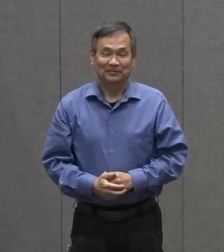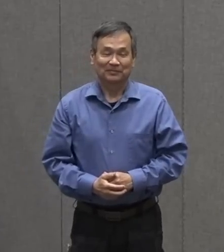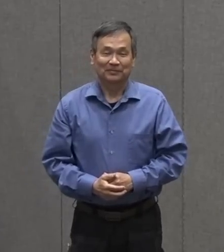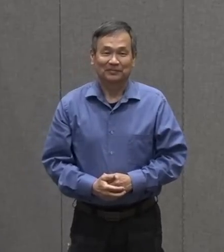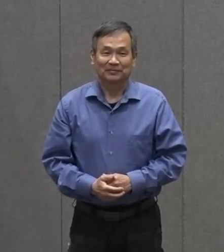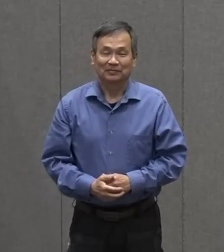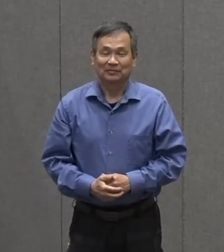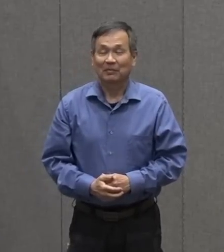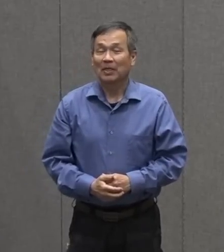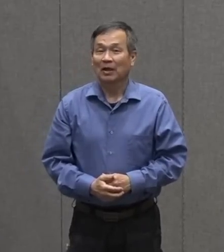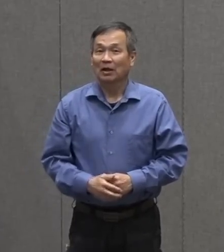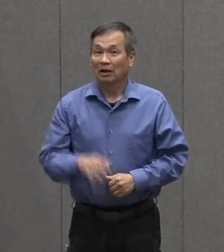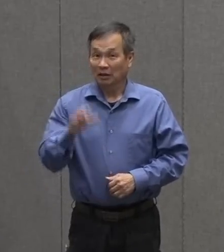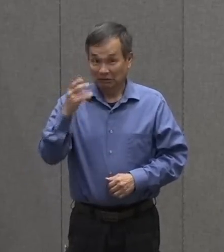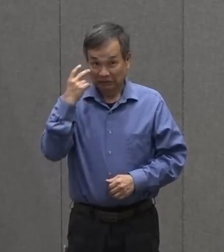Oh my, did you see 36?